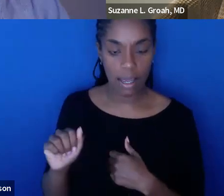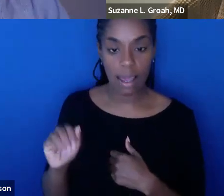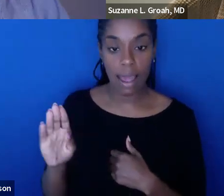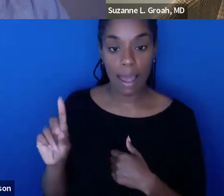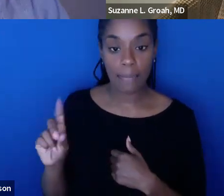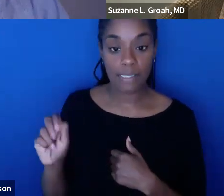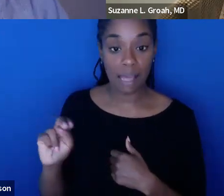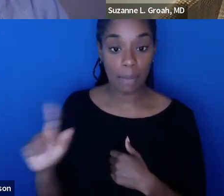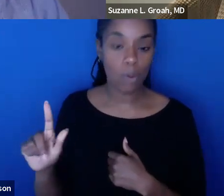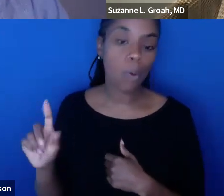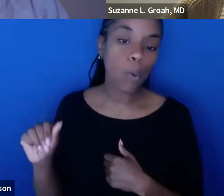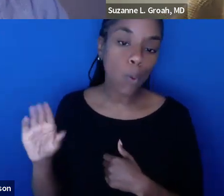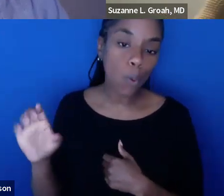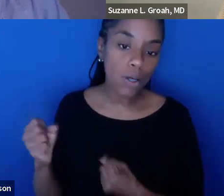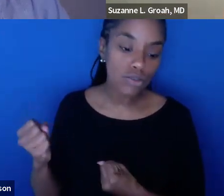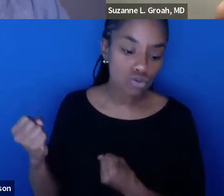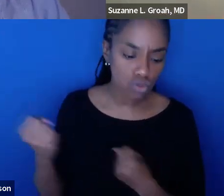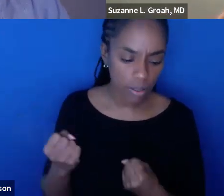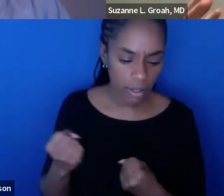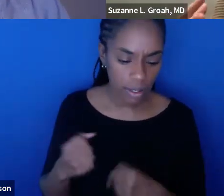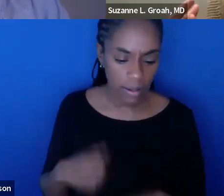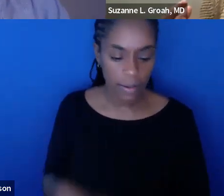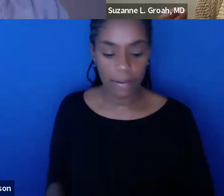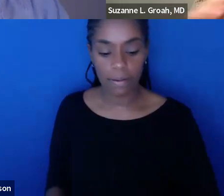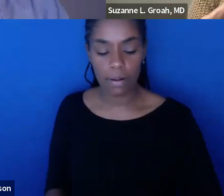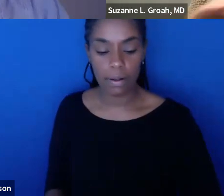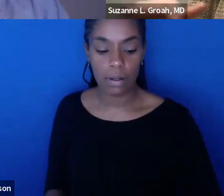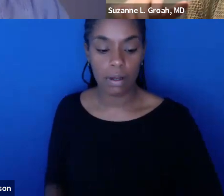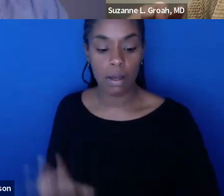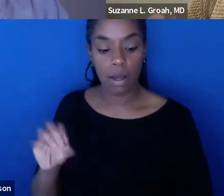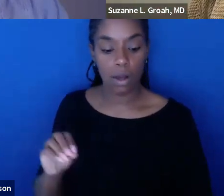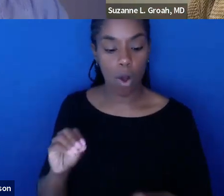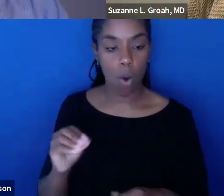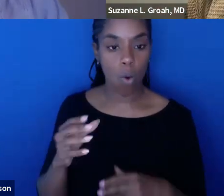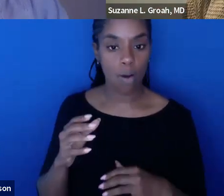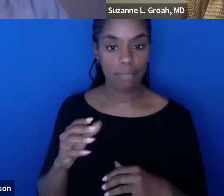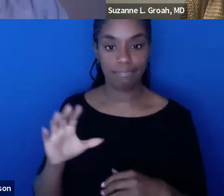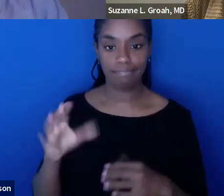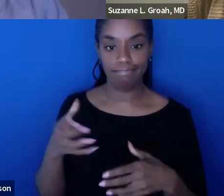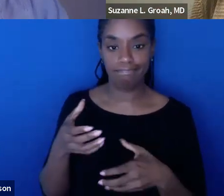strengthening rather, and co-contraction of that pelvic floor at the same time.